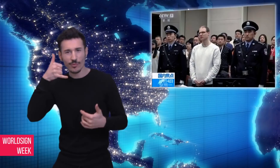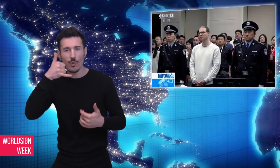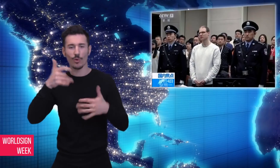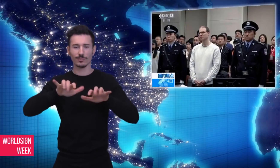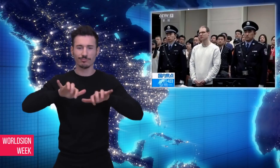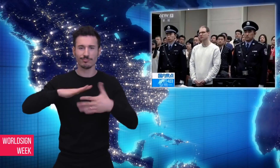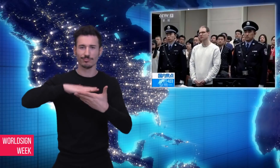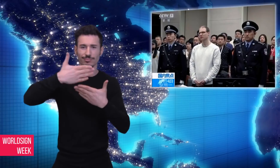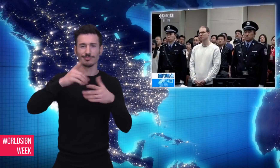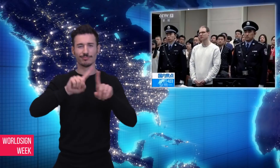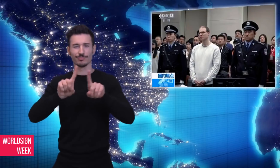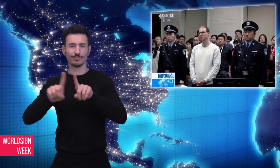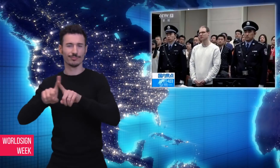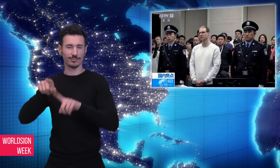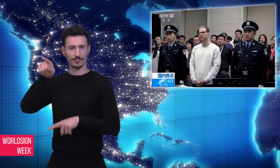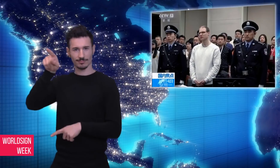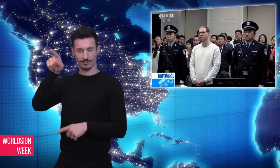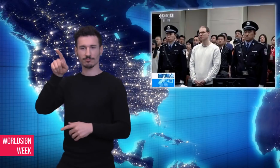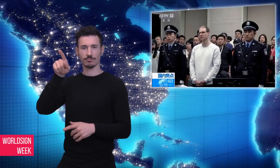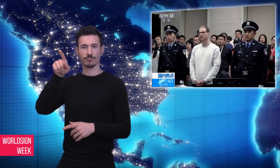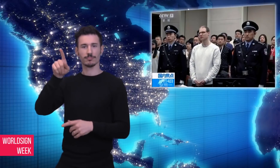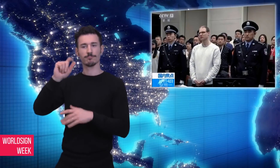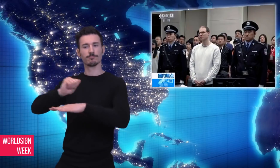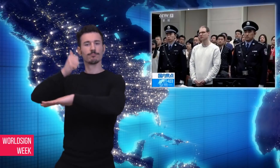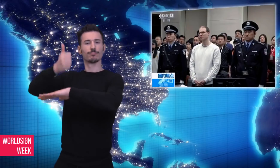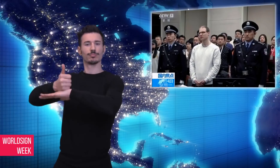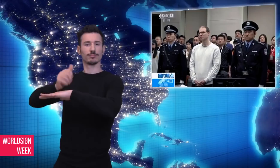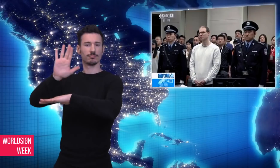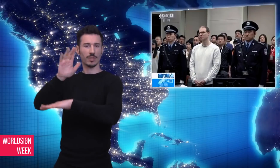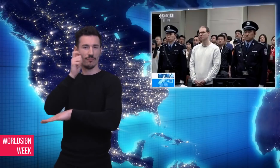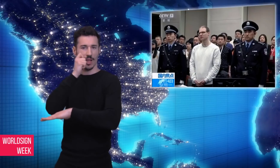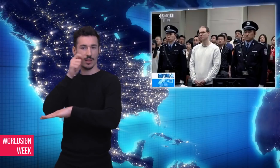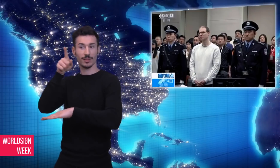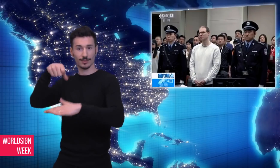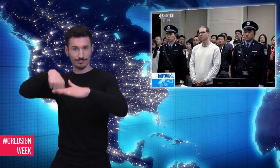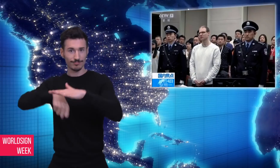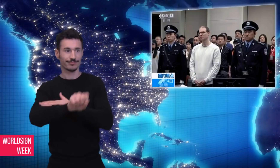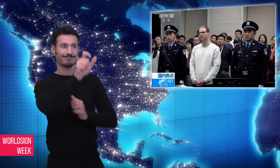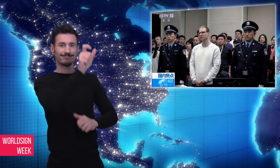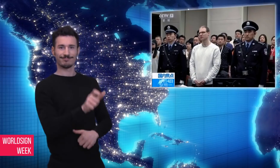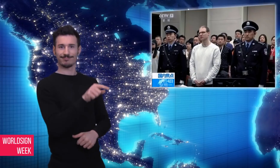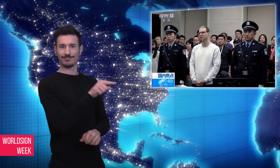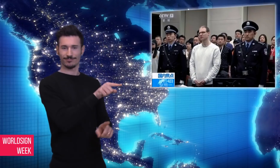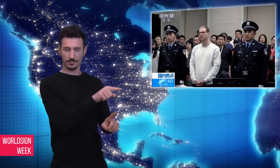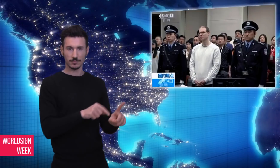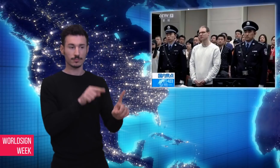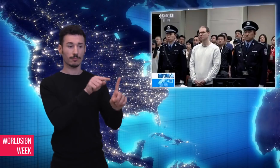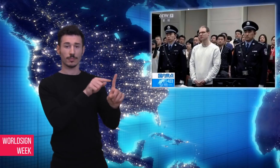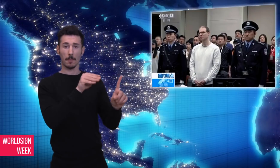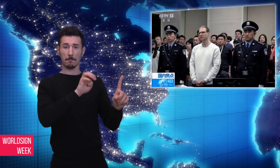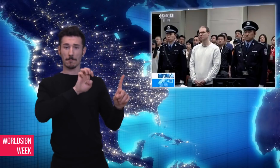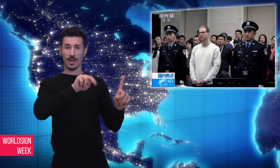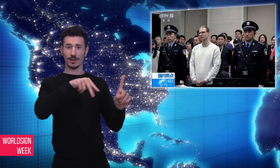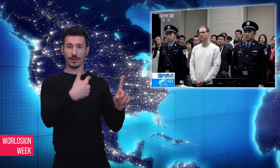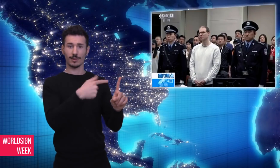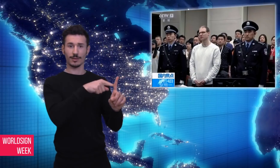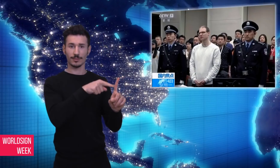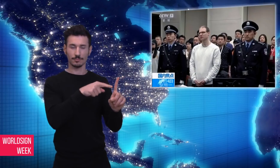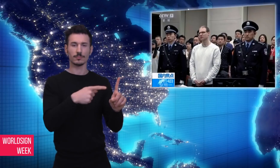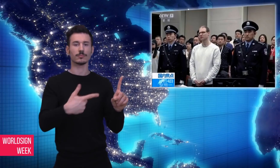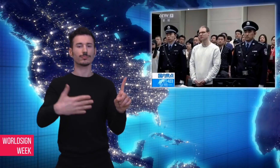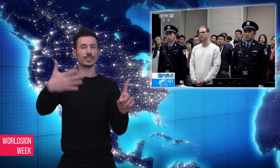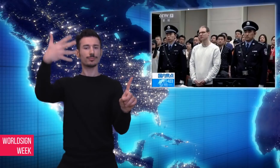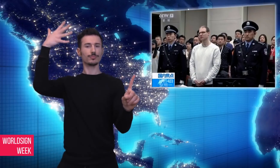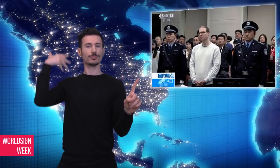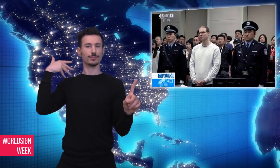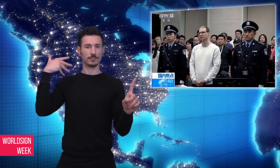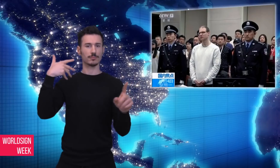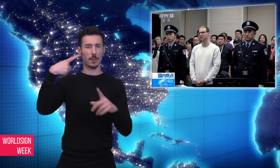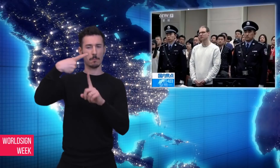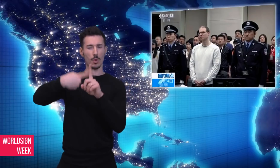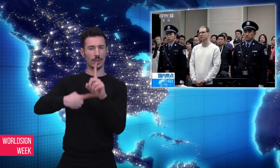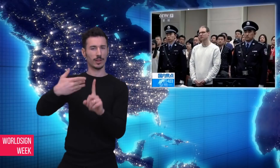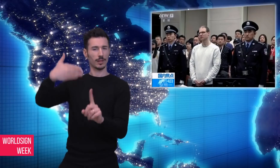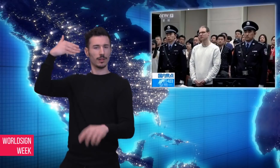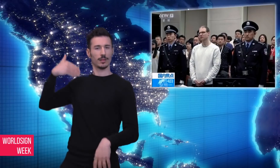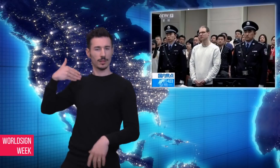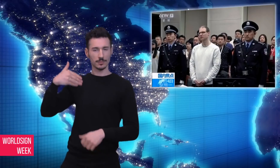Meng was arrested last month by Canadian authorities on American fraud charges